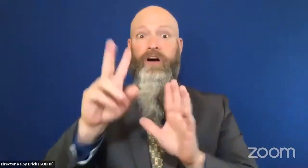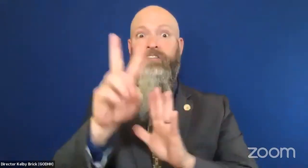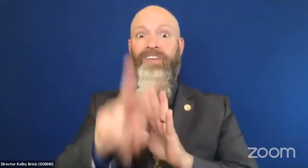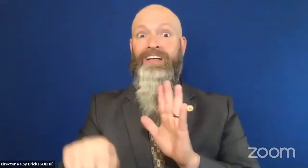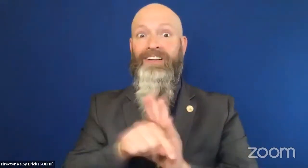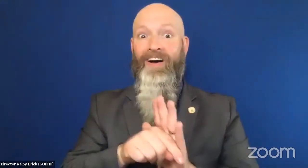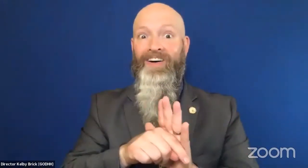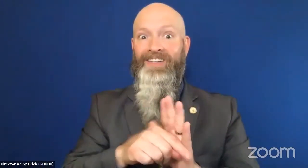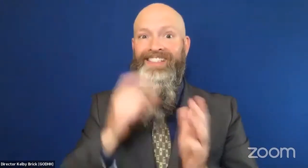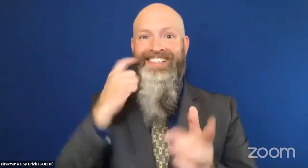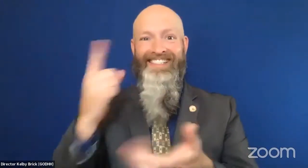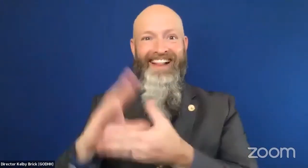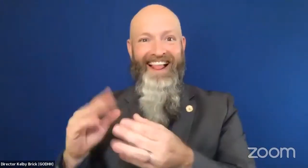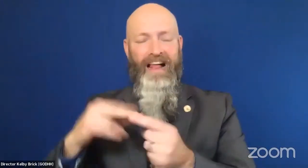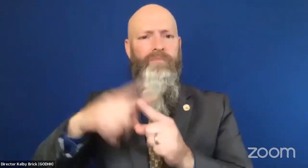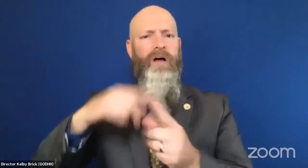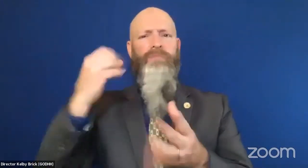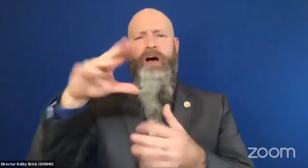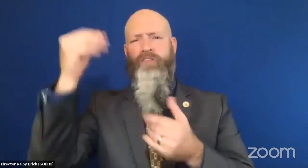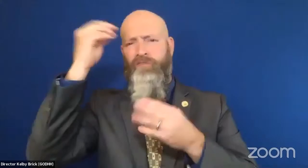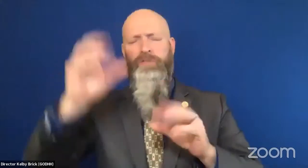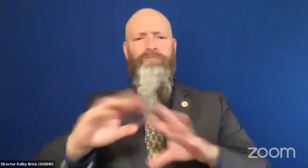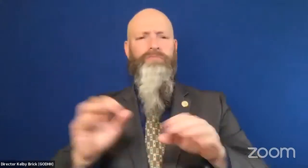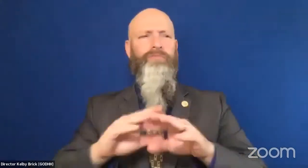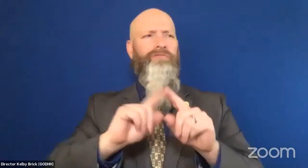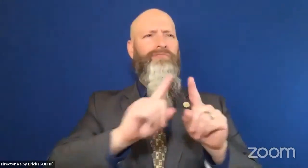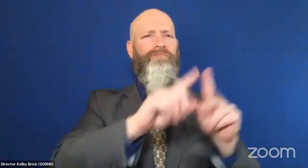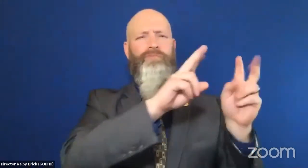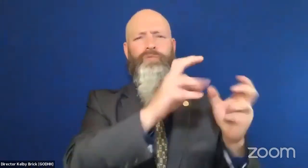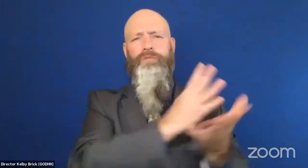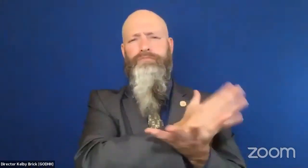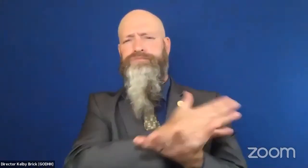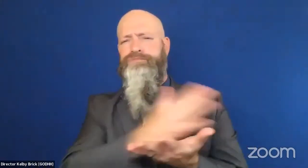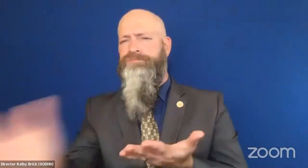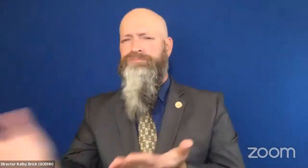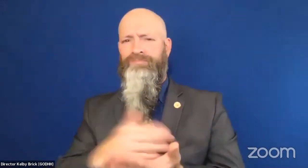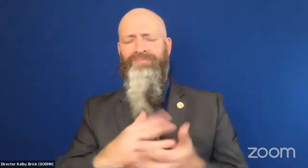at godhh@maryland.gov. Also, keep an eye on our video. We have more information coming